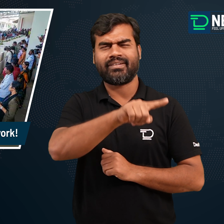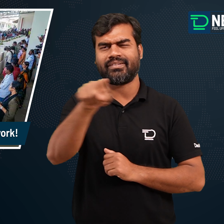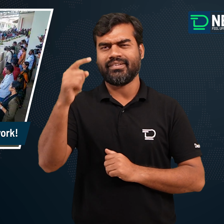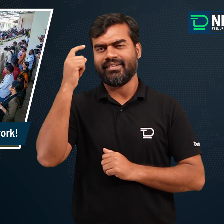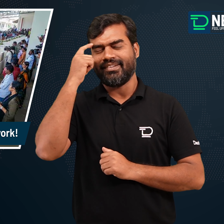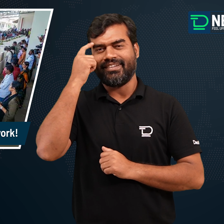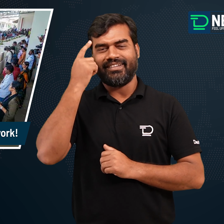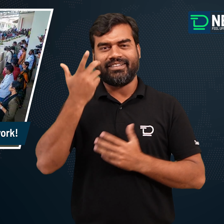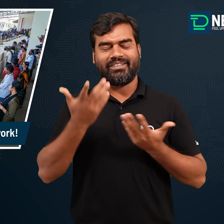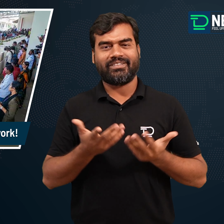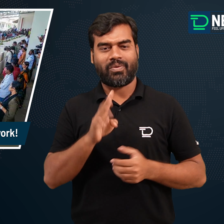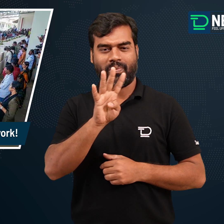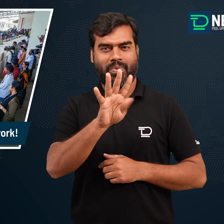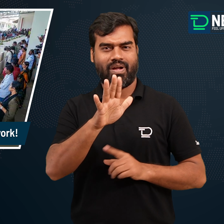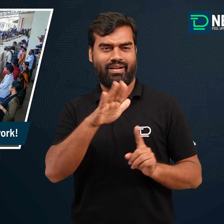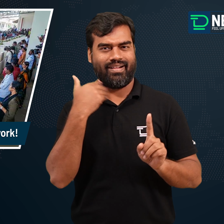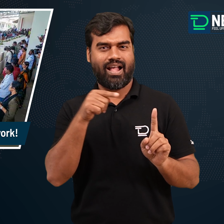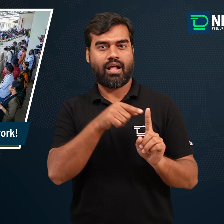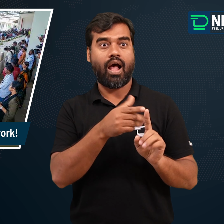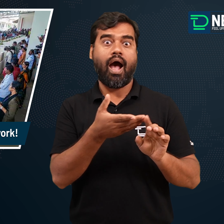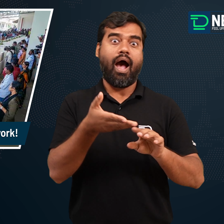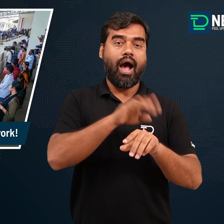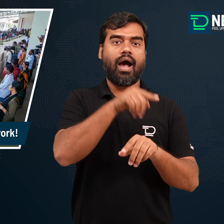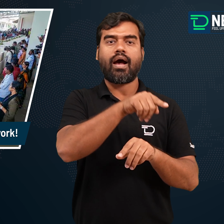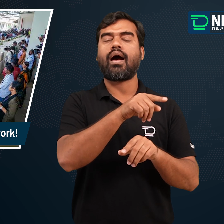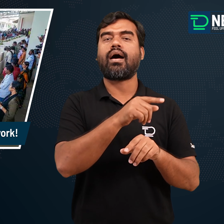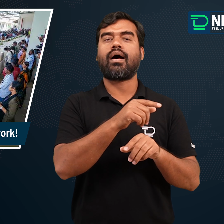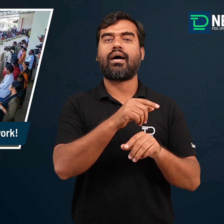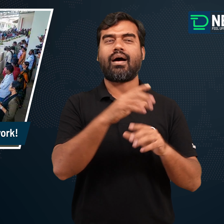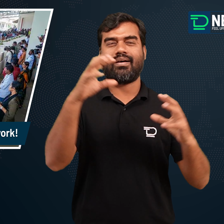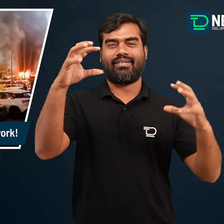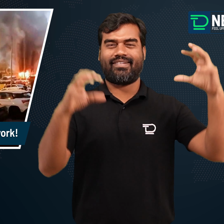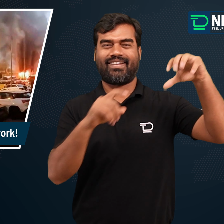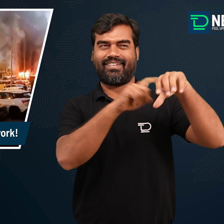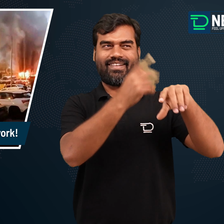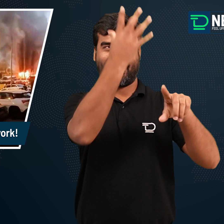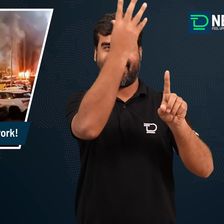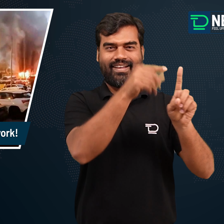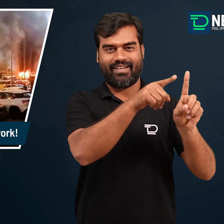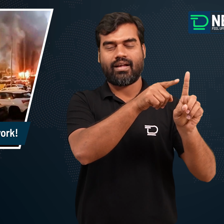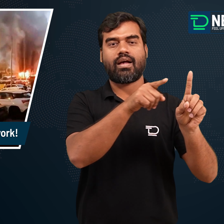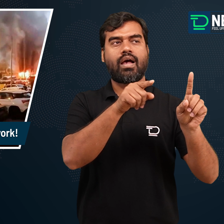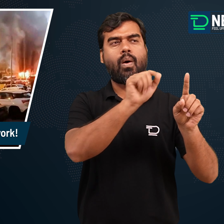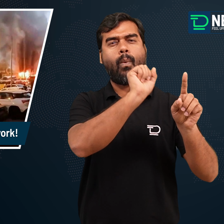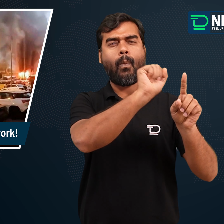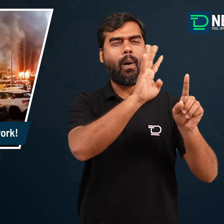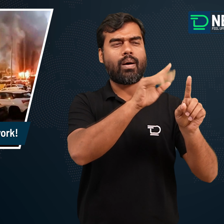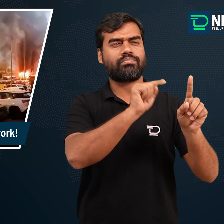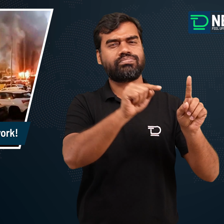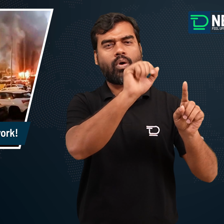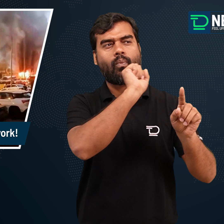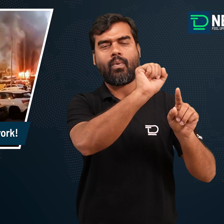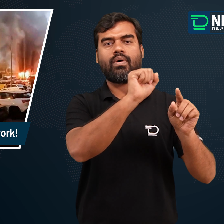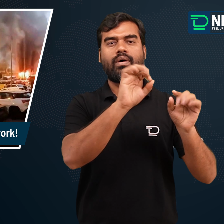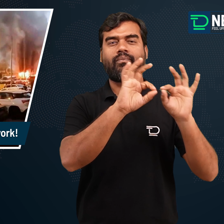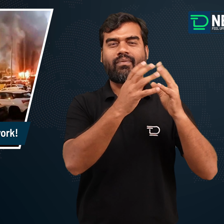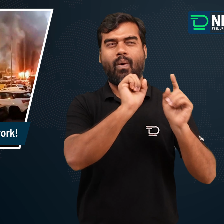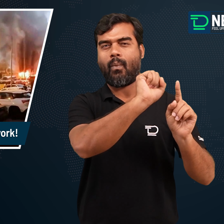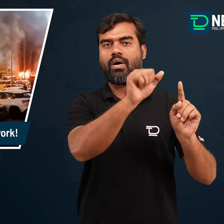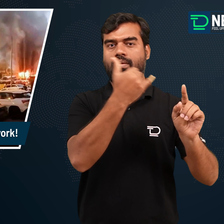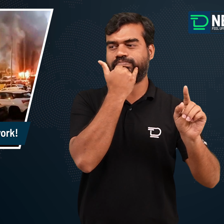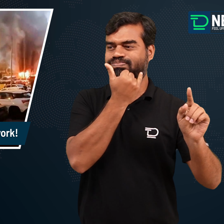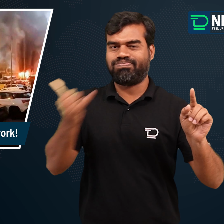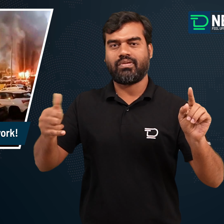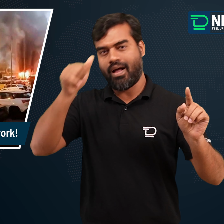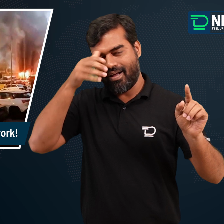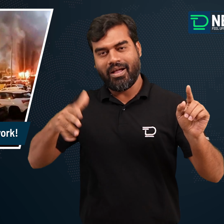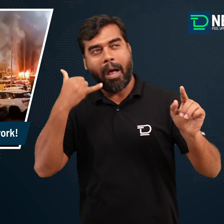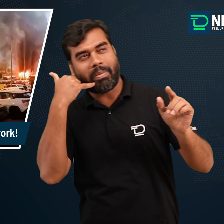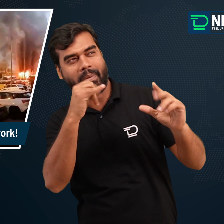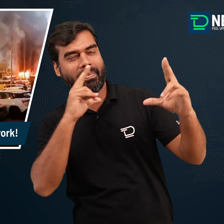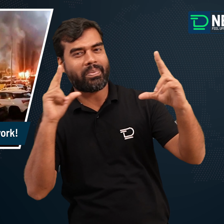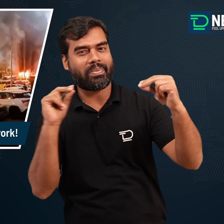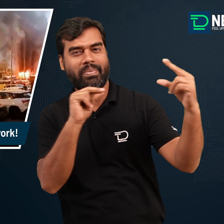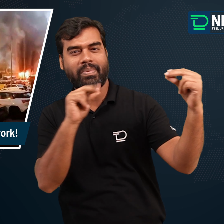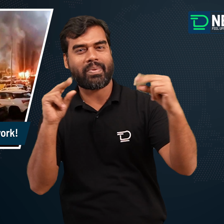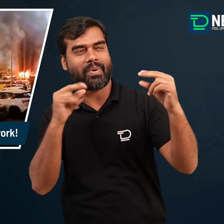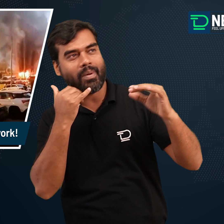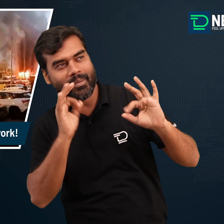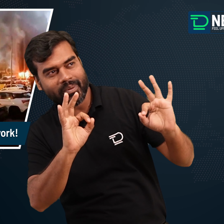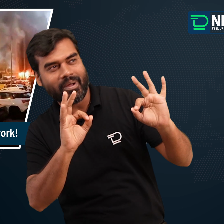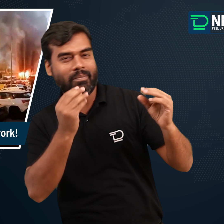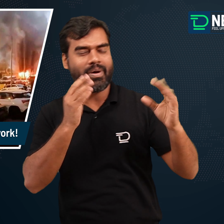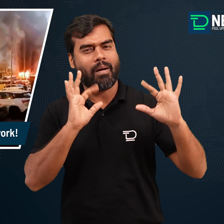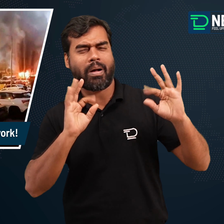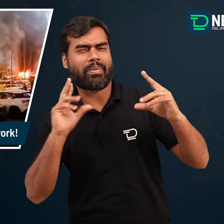Think, those 45 were happily speaking on Wednesday night to their families,